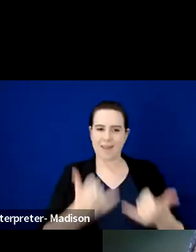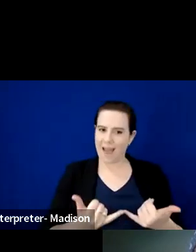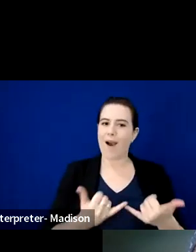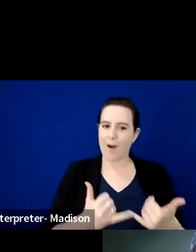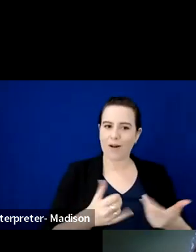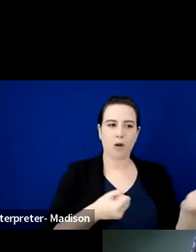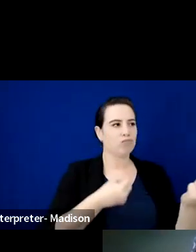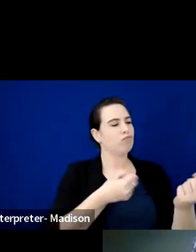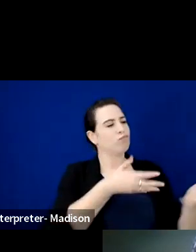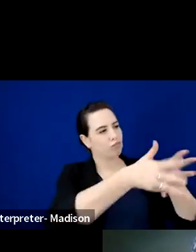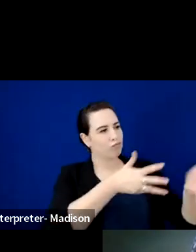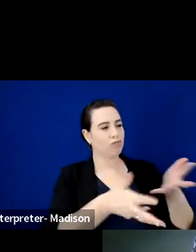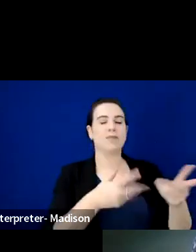you know, you have the programs and services and even though you set new goals or whatever, this was that outside the box opportunity for us to get involved, and I feel like a broken record, but to network and learn about resources that we normally might not partner with or think about.